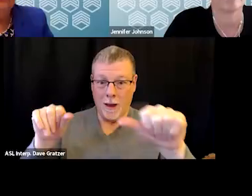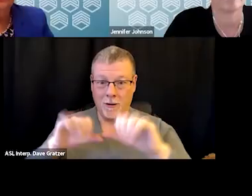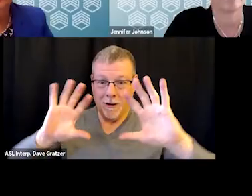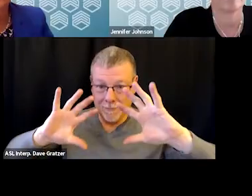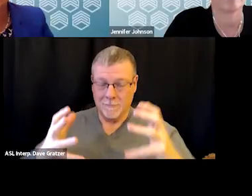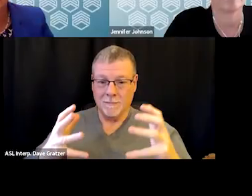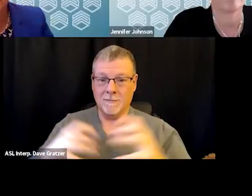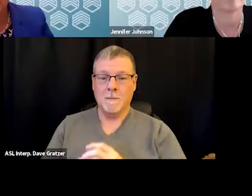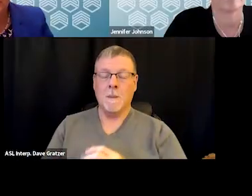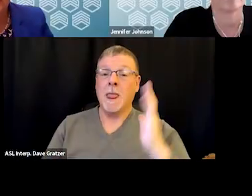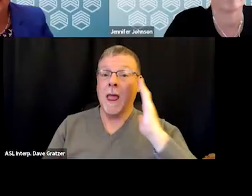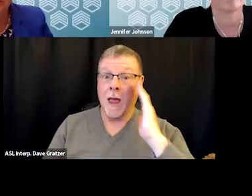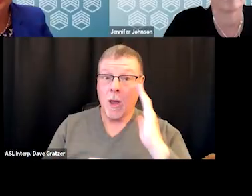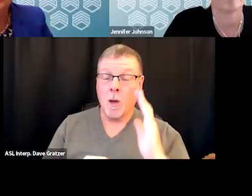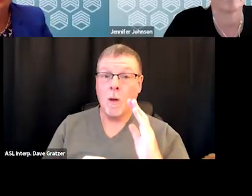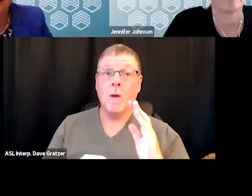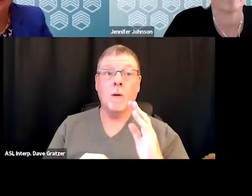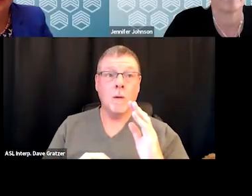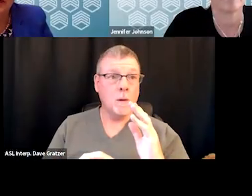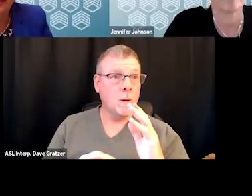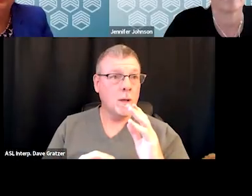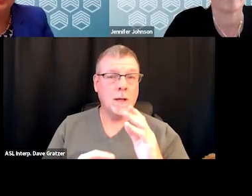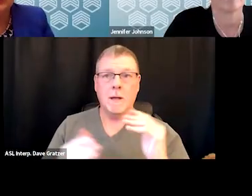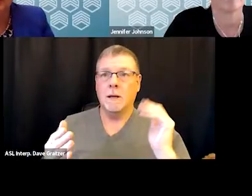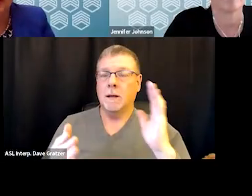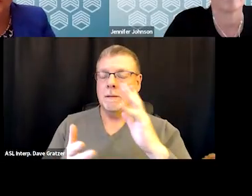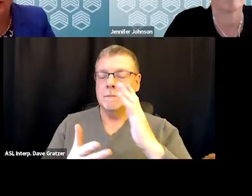Um, I know sometimes our clo- our clerks think they run our calendars, but, but